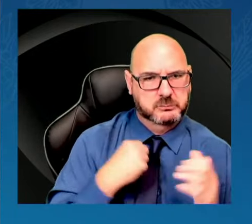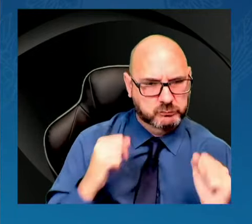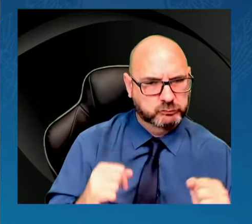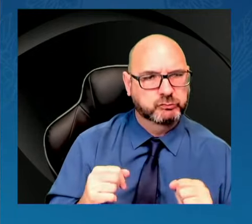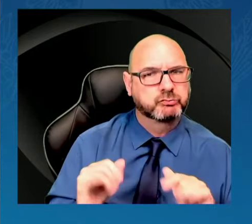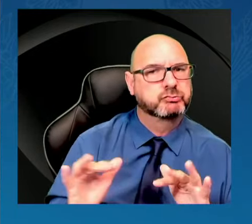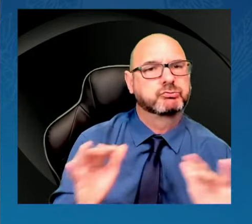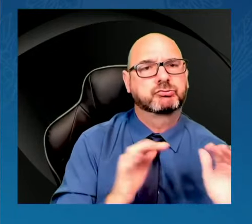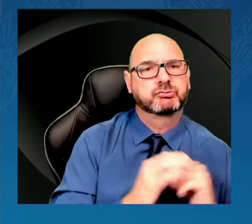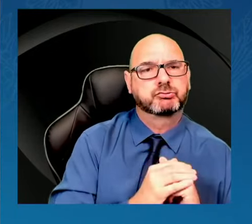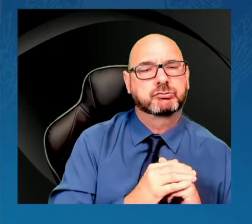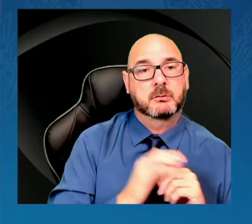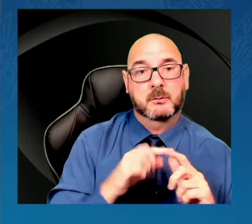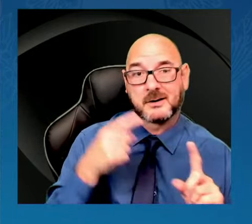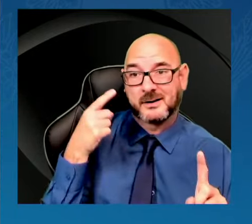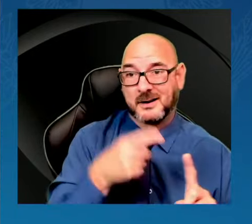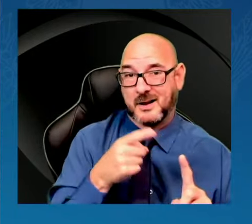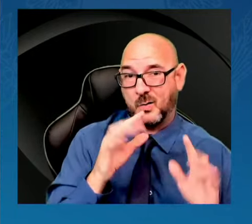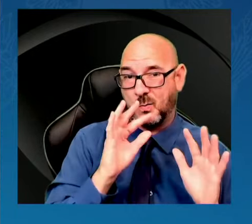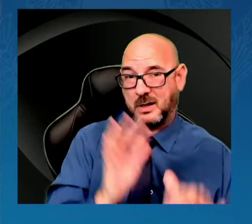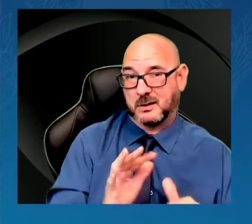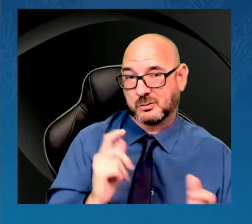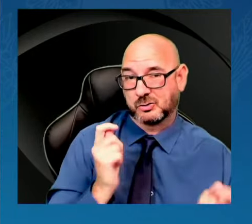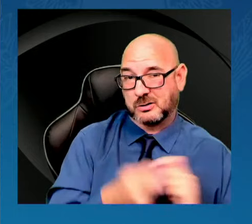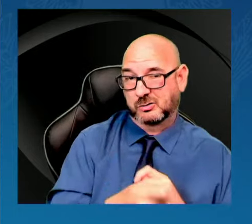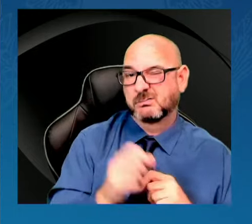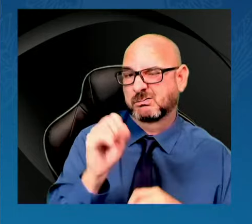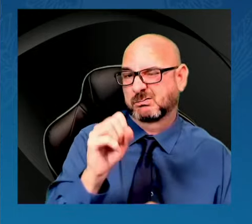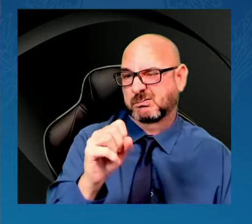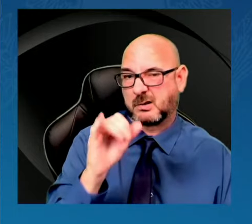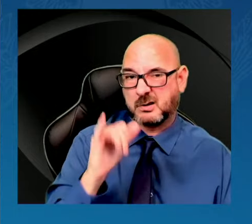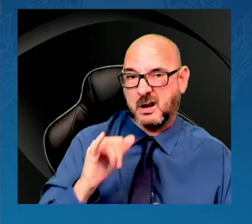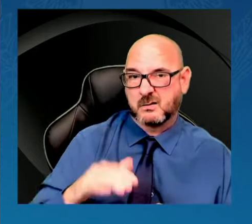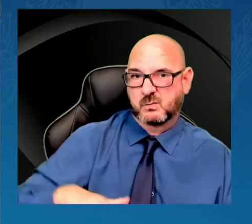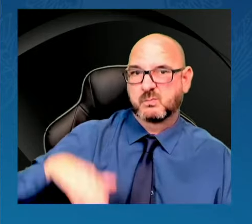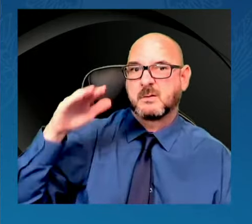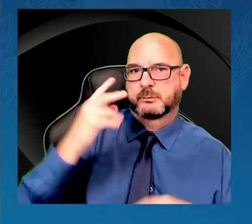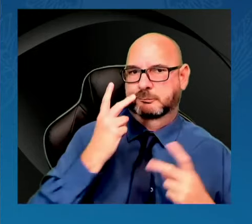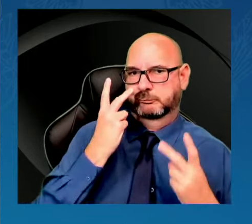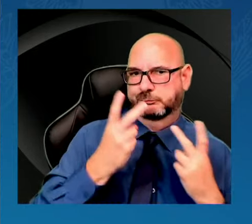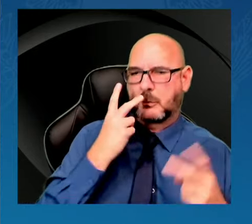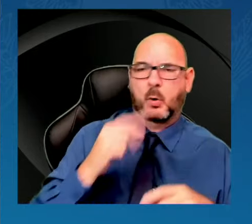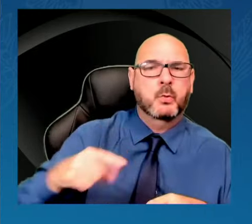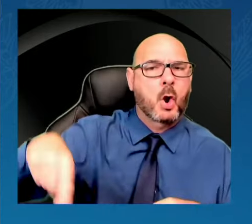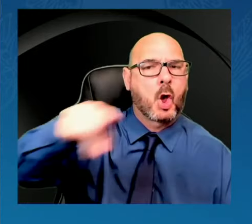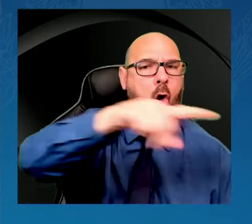it's something that I grew up -- we all grew up learning about, but it felt like no one was doing anything.